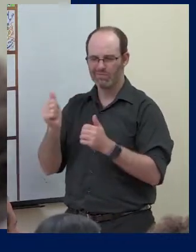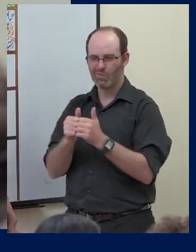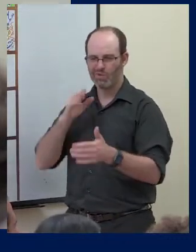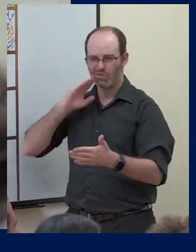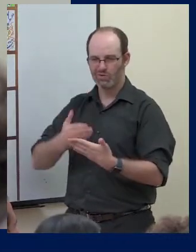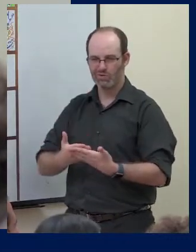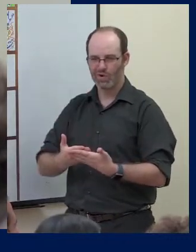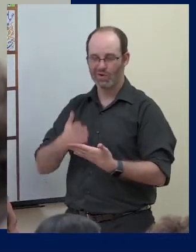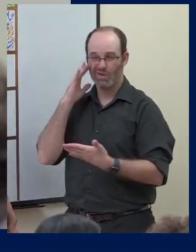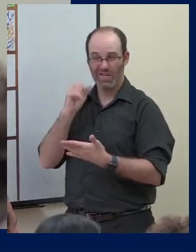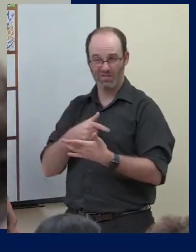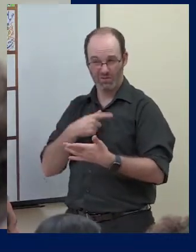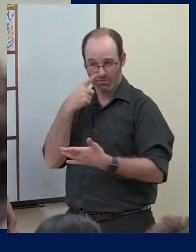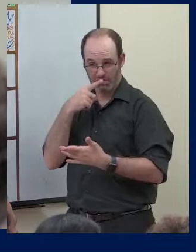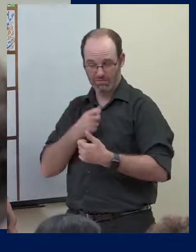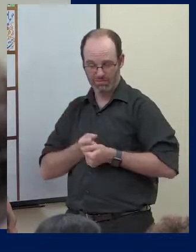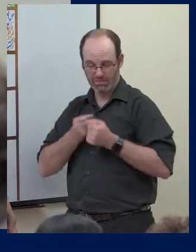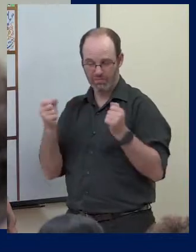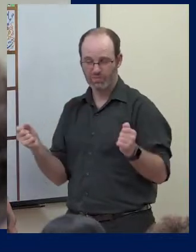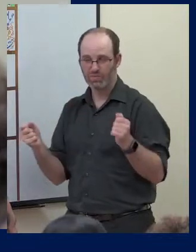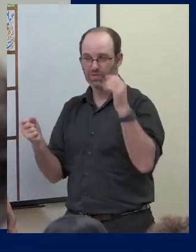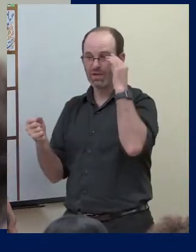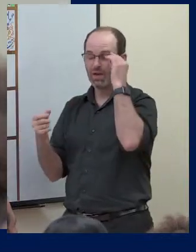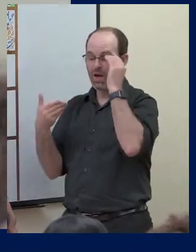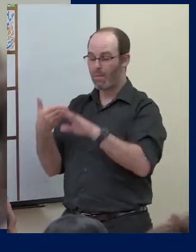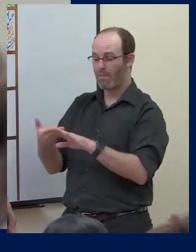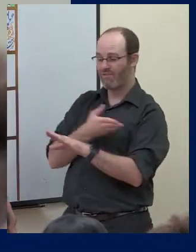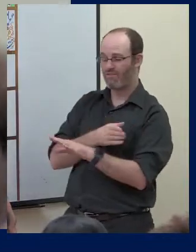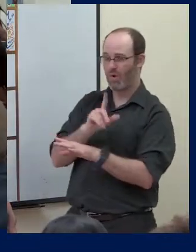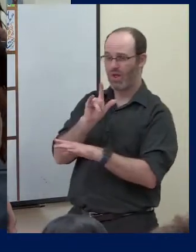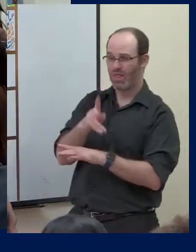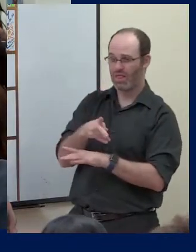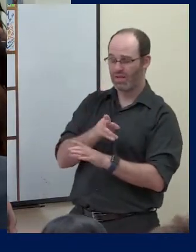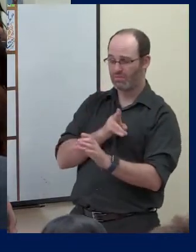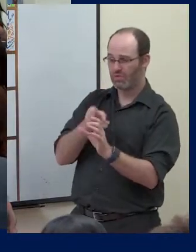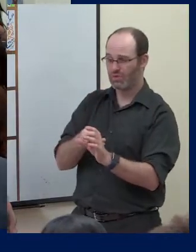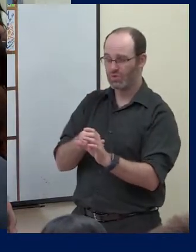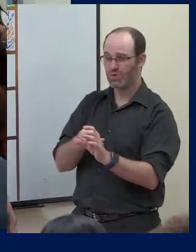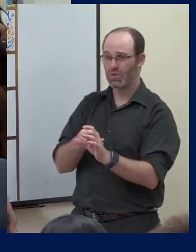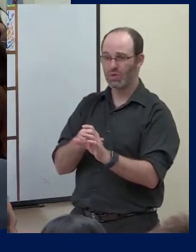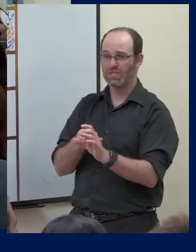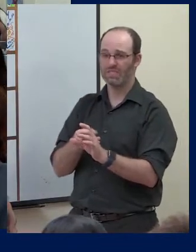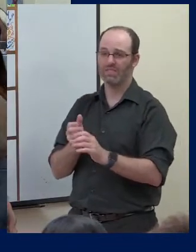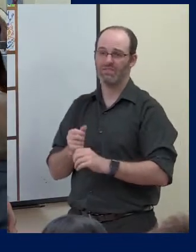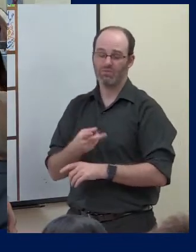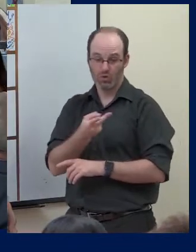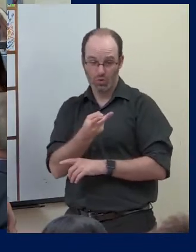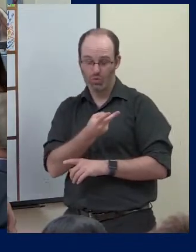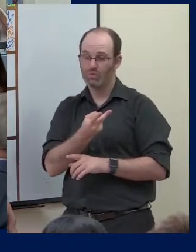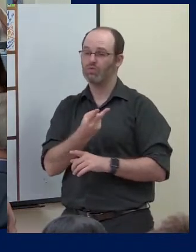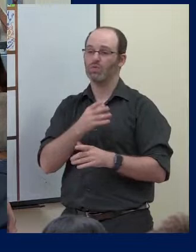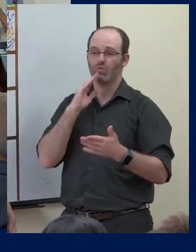if you could share that with those before joining your daughter.